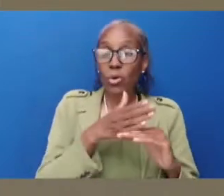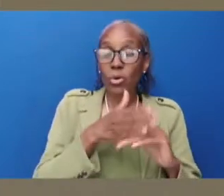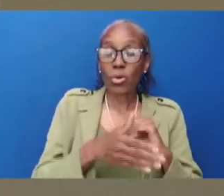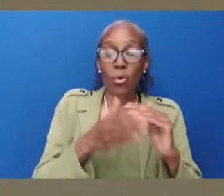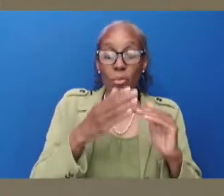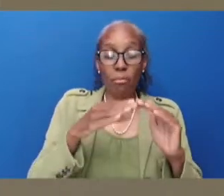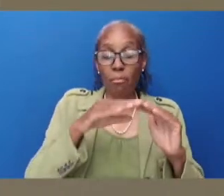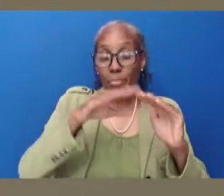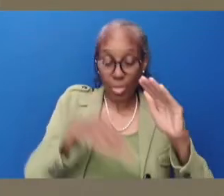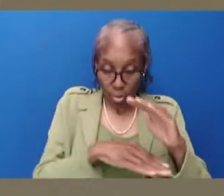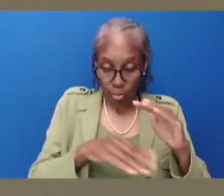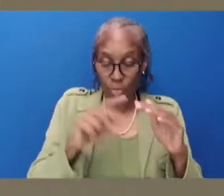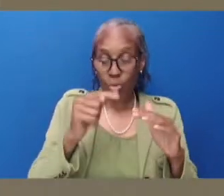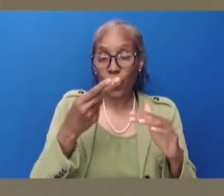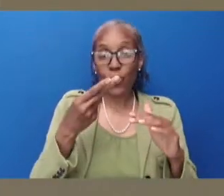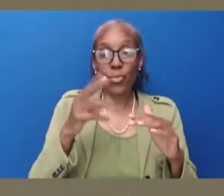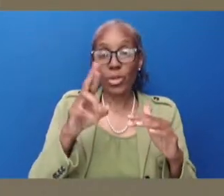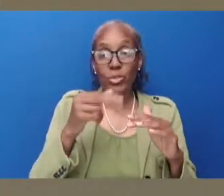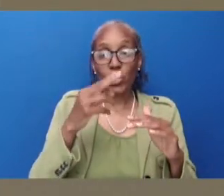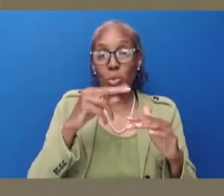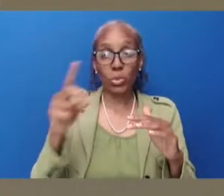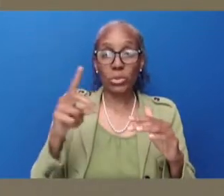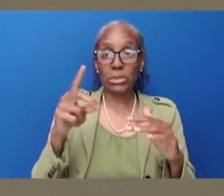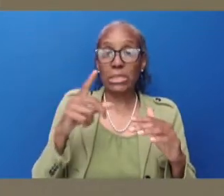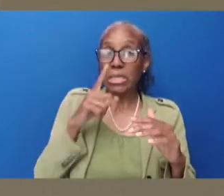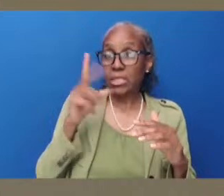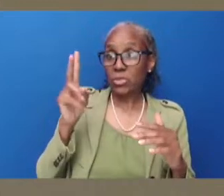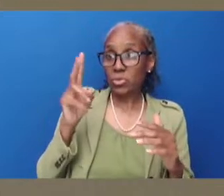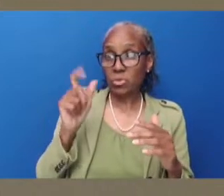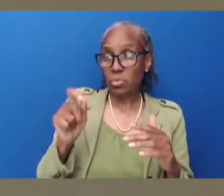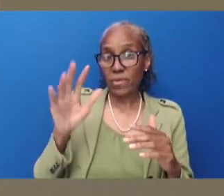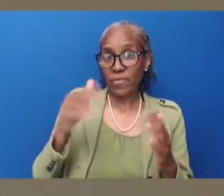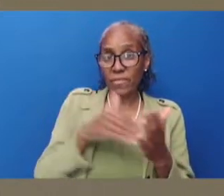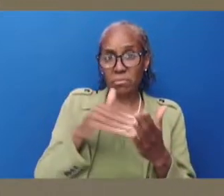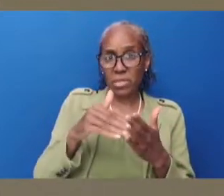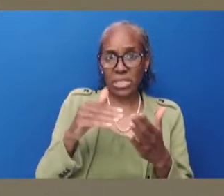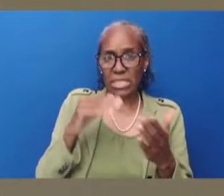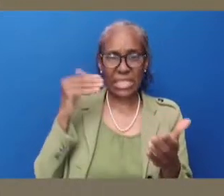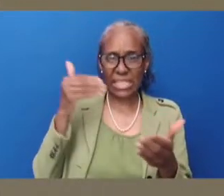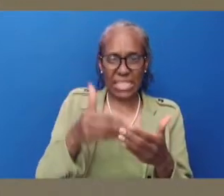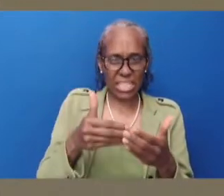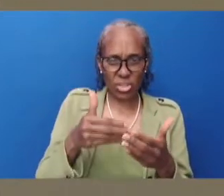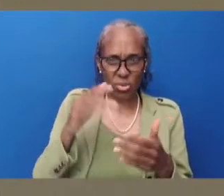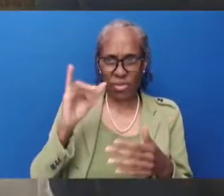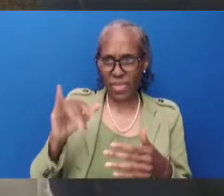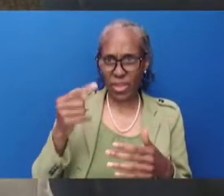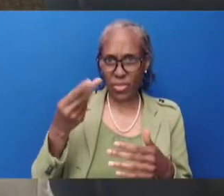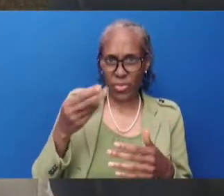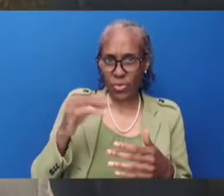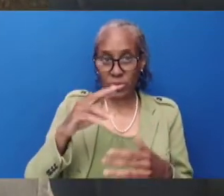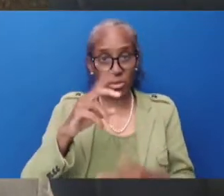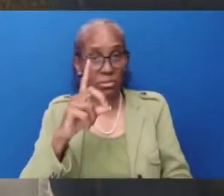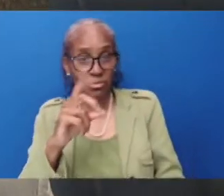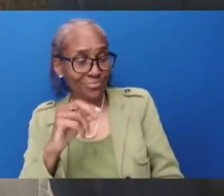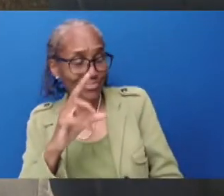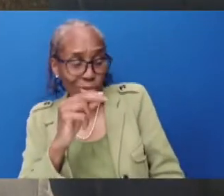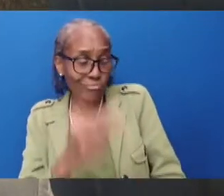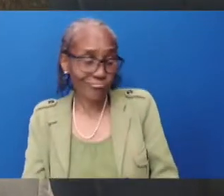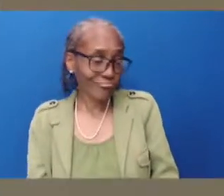THRESHOLDS. WE DO NOT GO BELOW THRESHOLDS WITH RESPECT TO OUR FUND